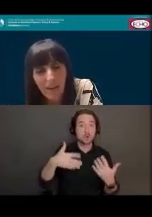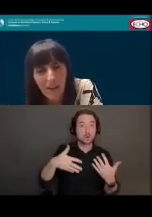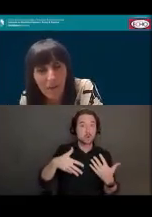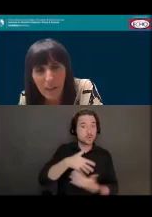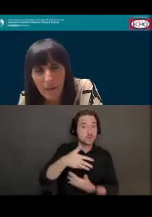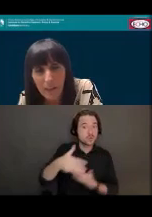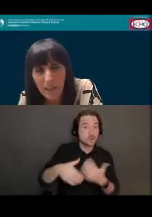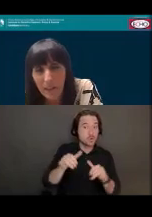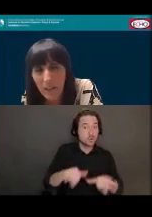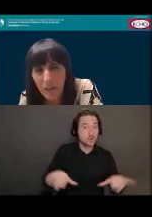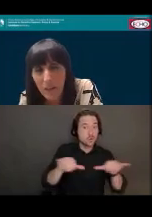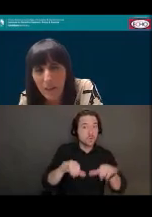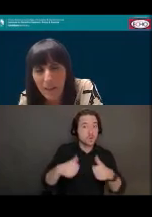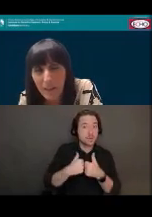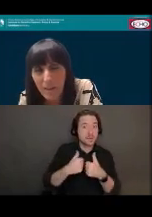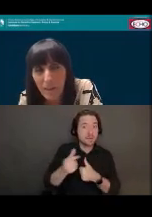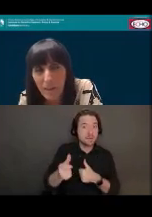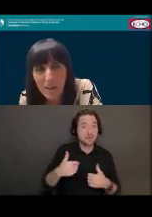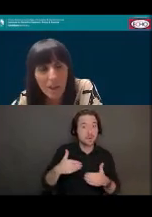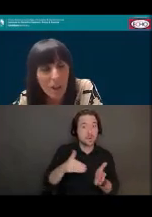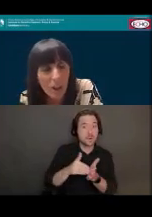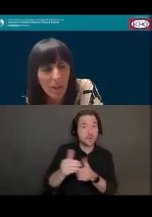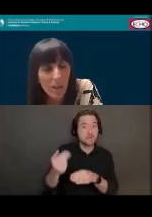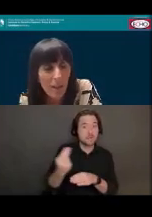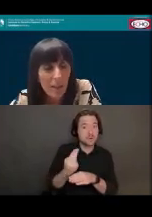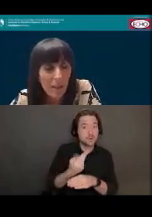they frequently use, that they would want to share with us.